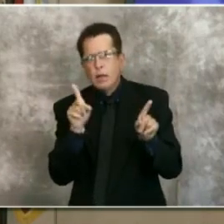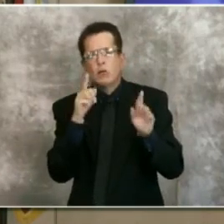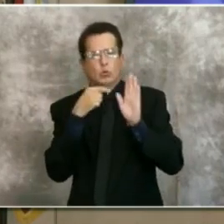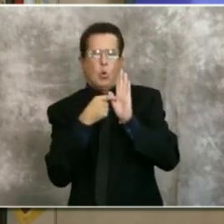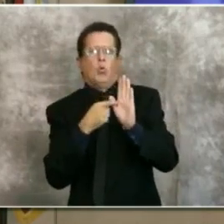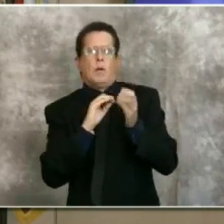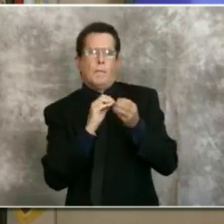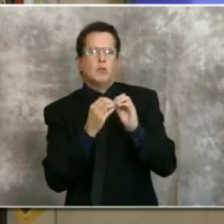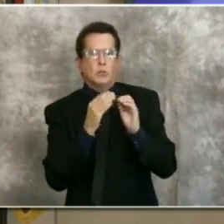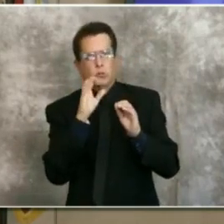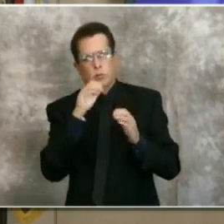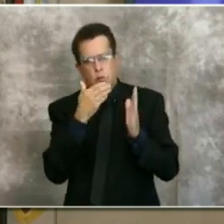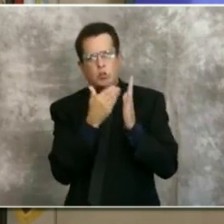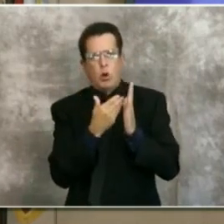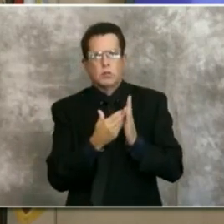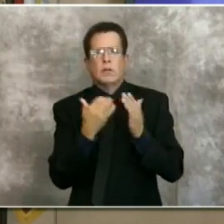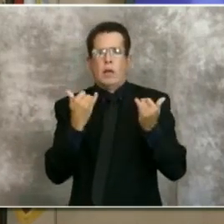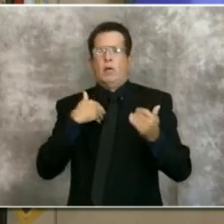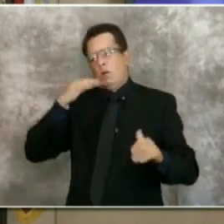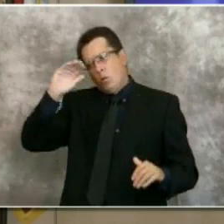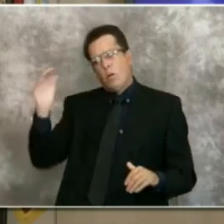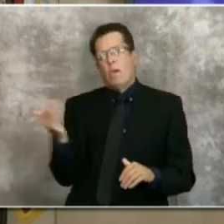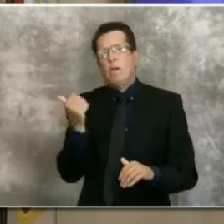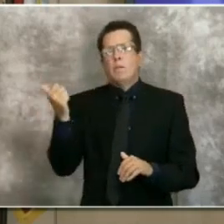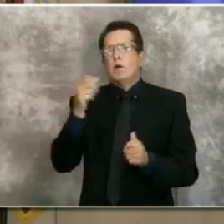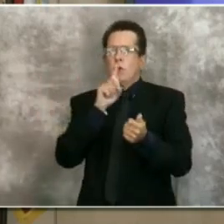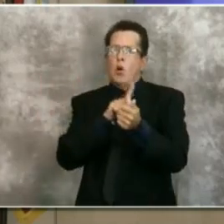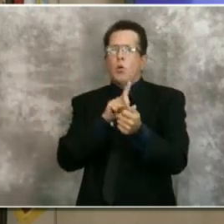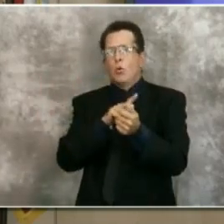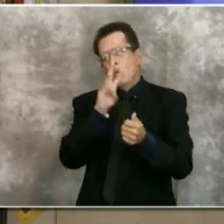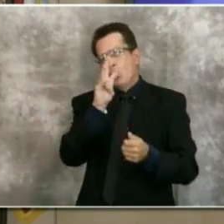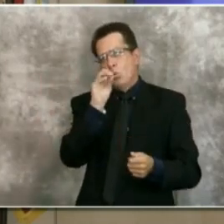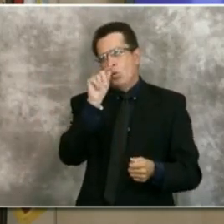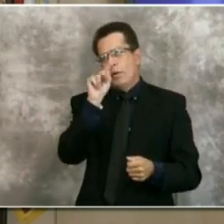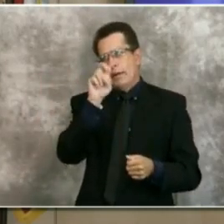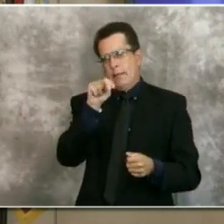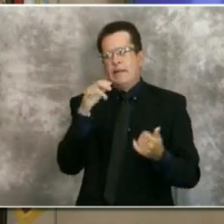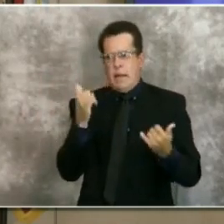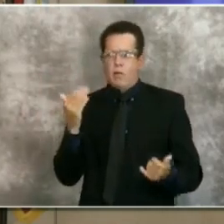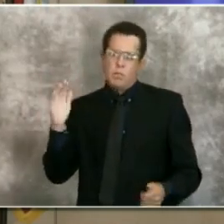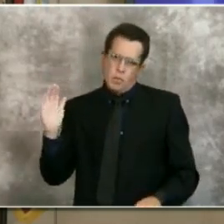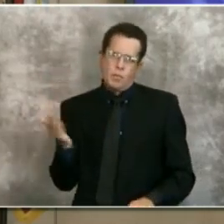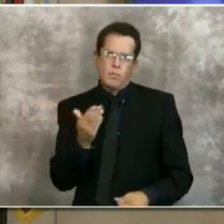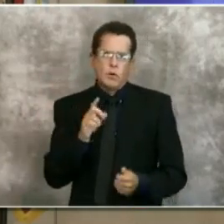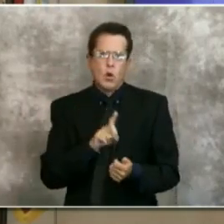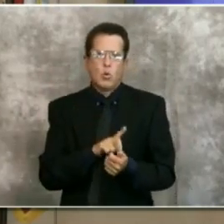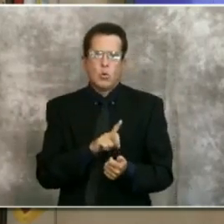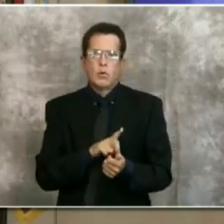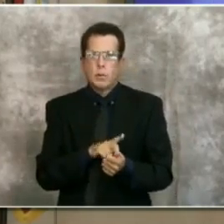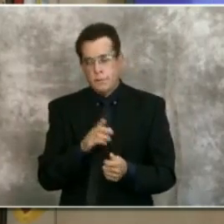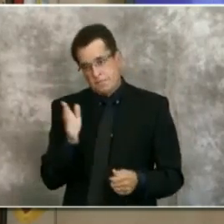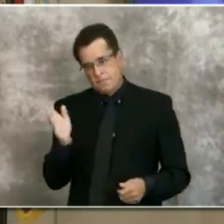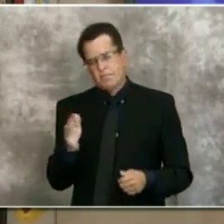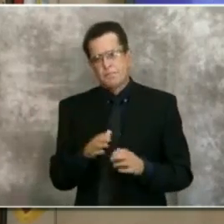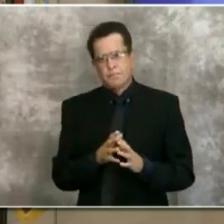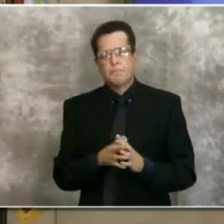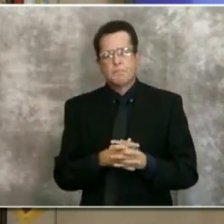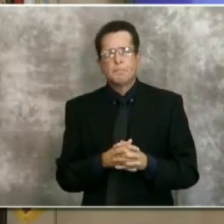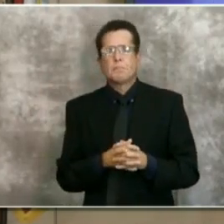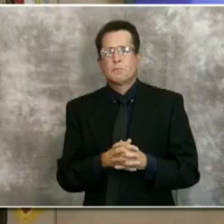DOCTOR WITNESS HERE TO PROVIDE THE MEDICAL UPDATE AND GO OVER THE CHARTS SO THAT MAY CALL UP